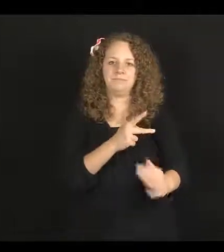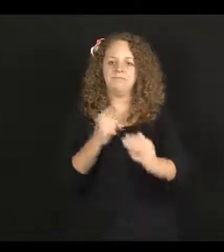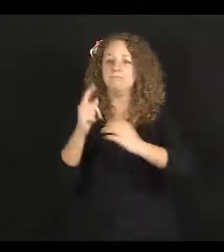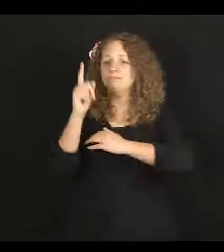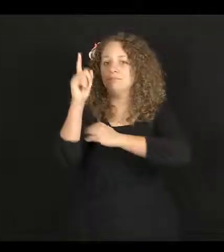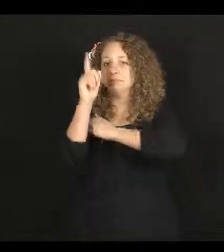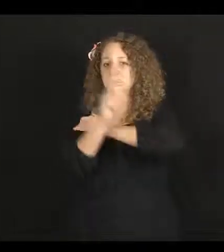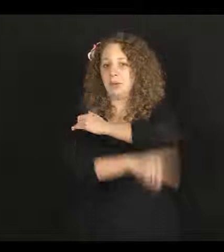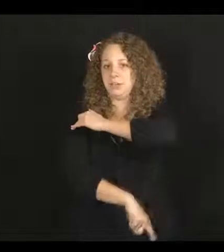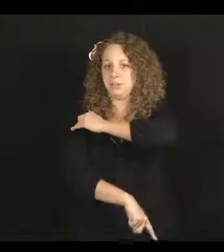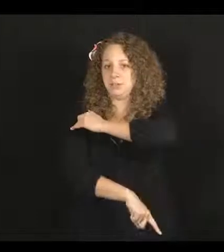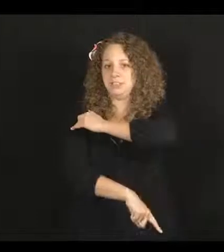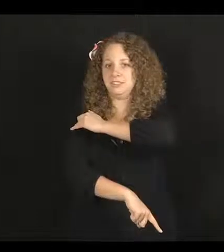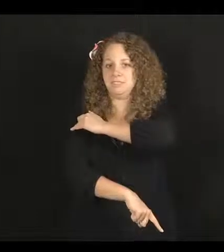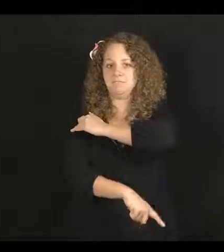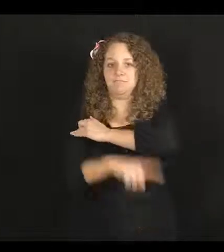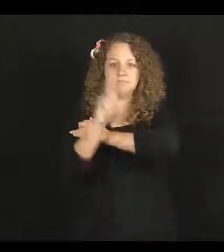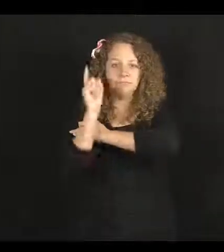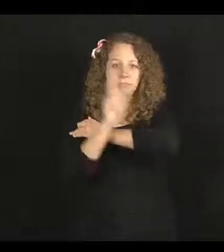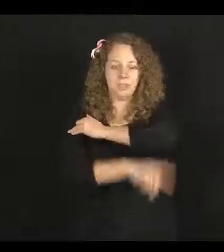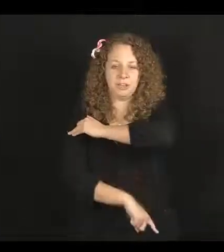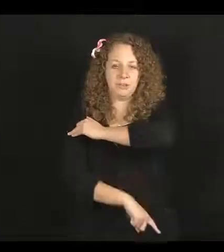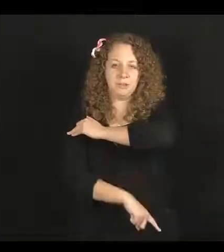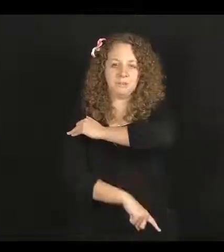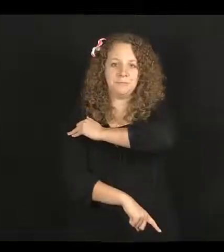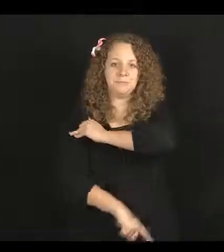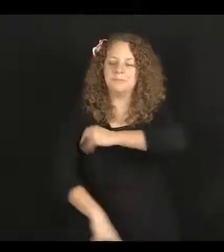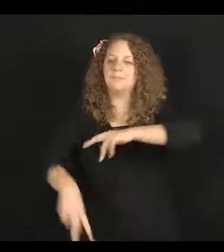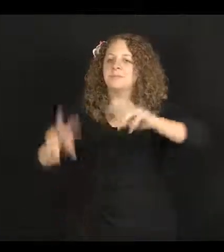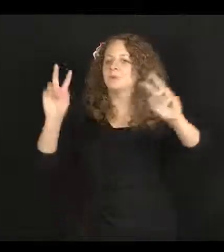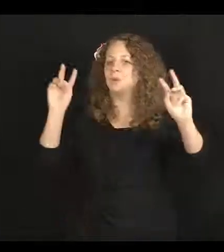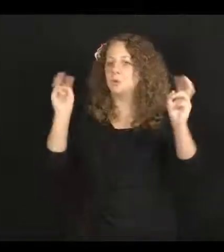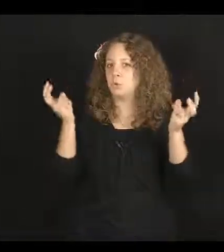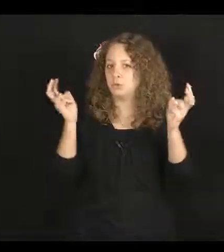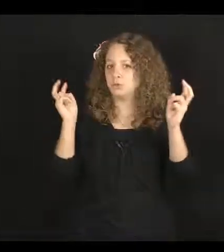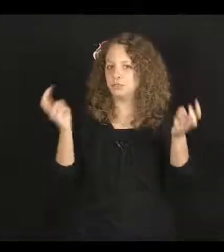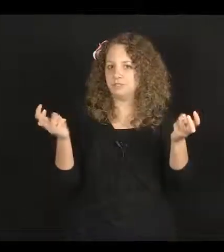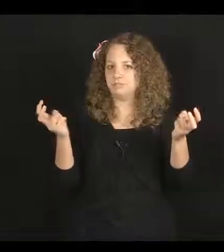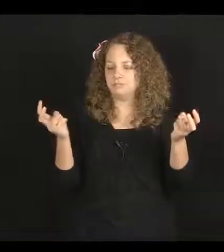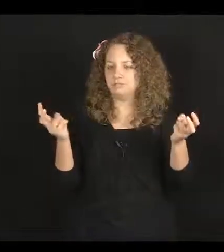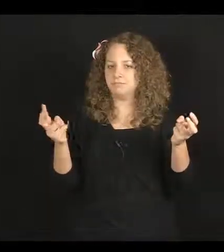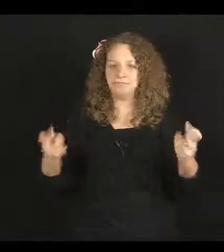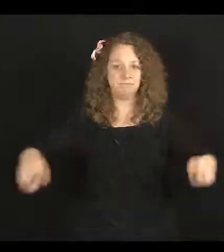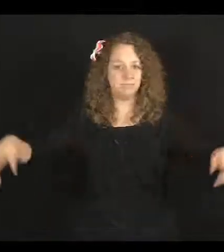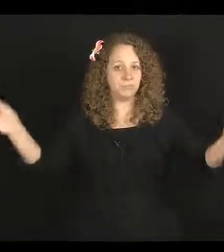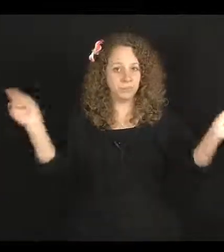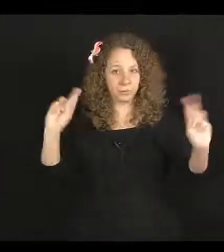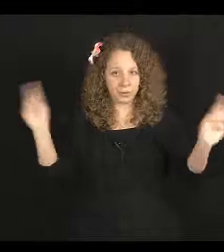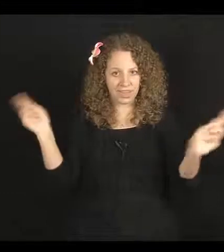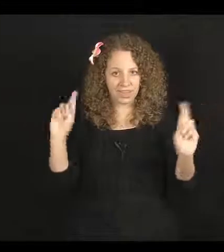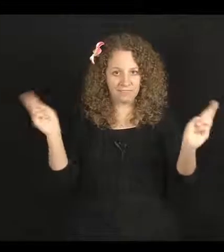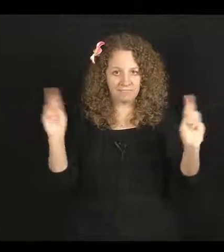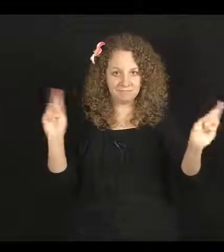PUNISHMENT … PUNISHMENT QUOTE READY